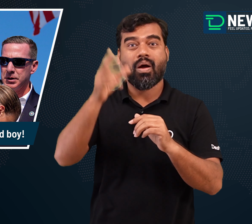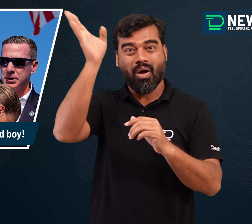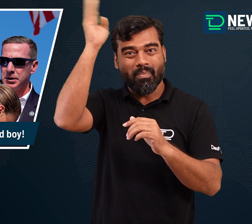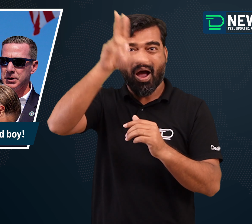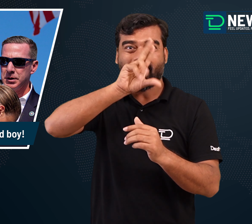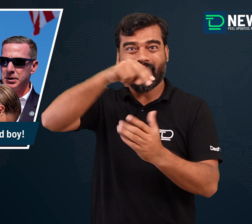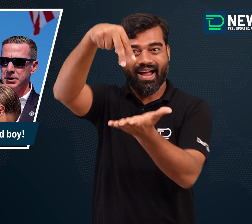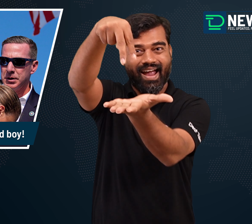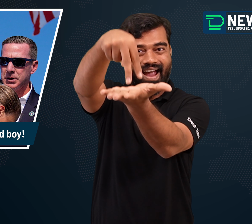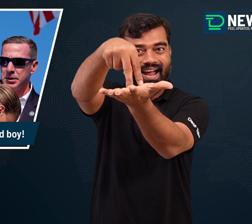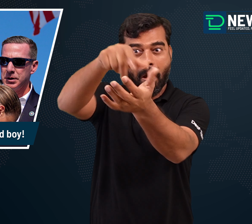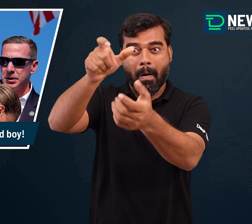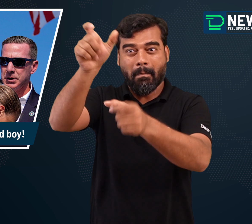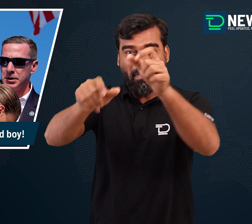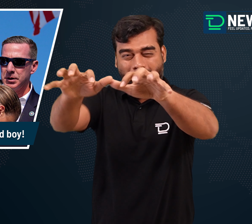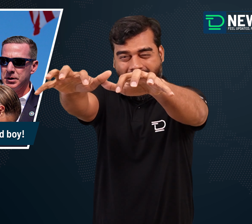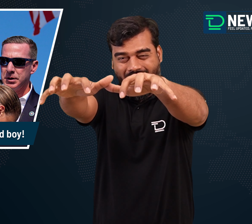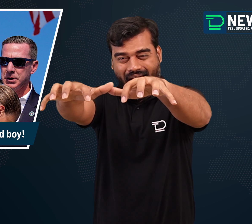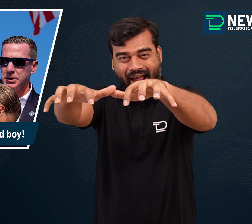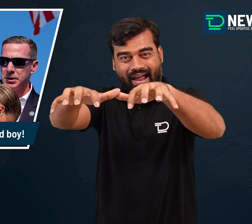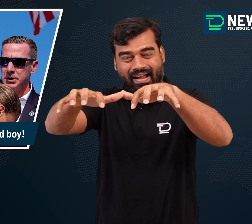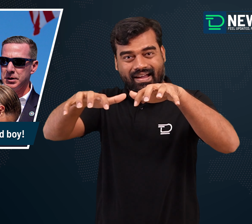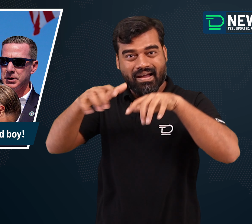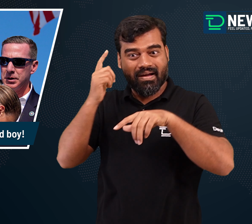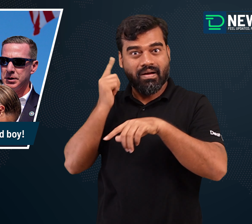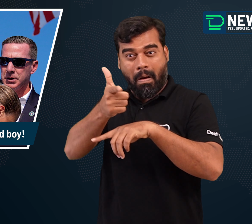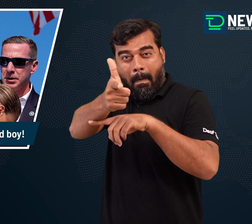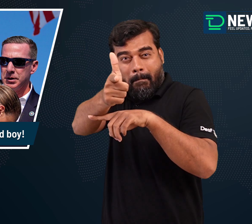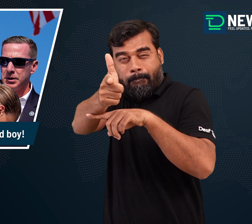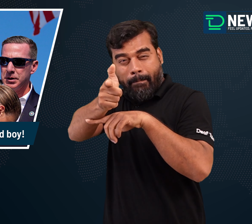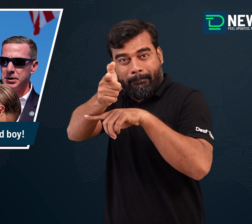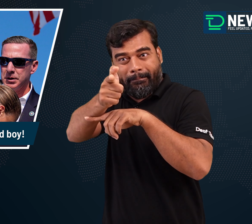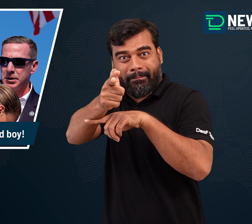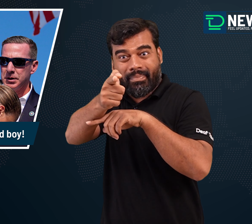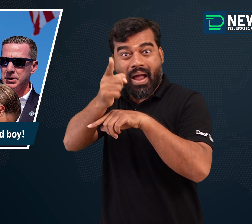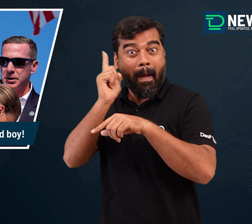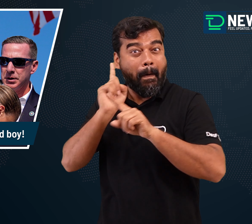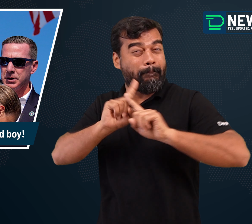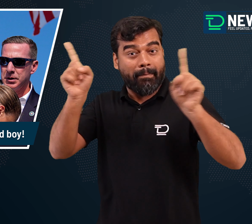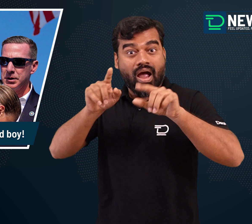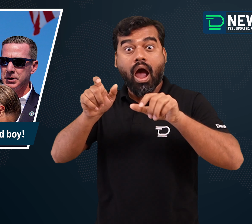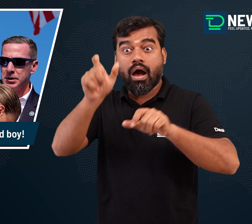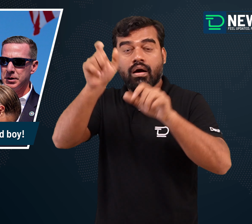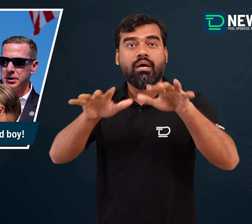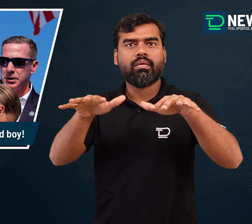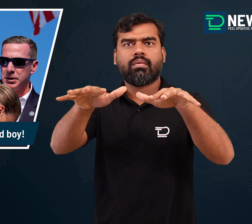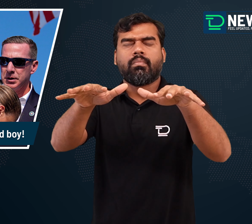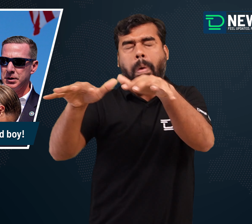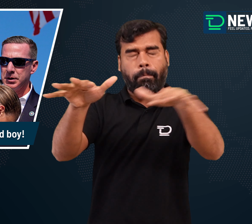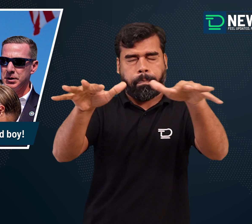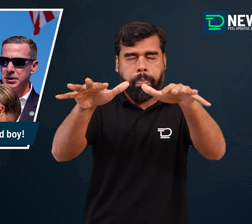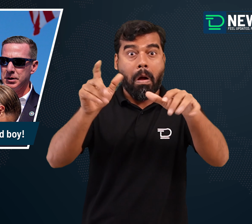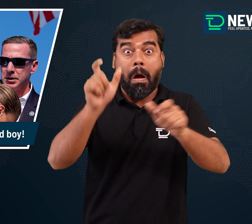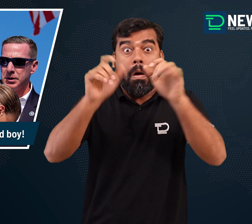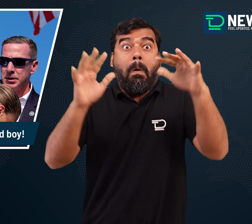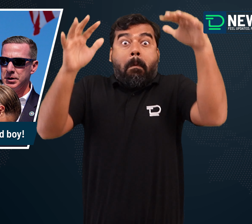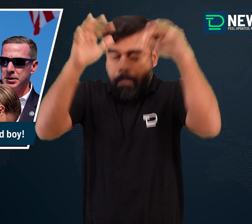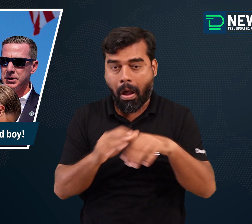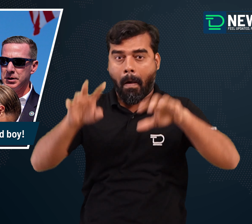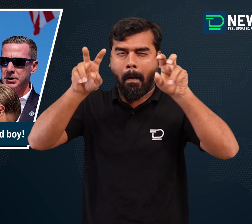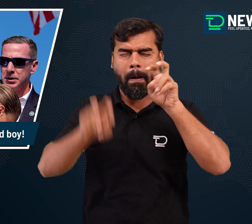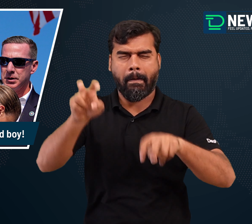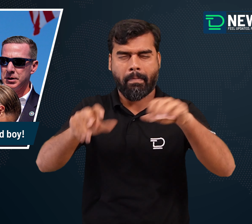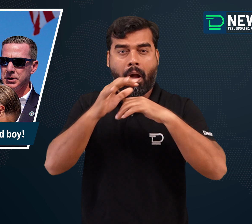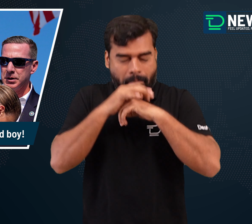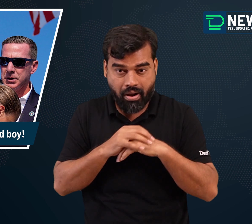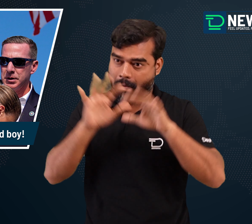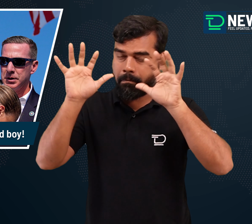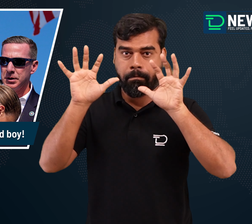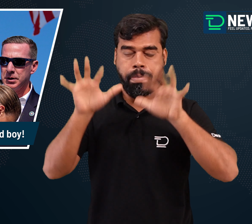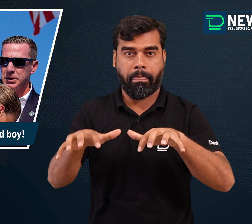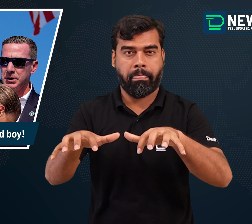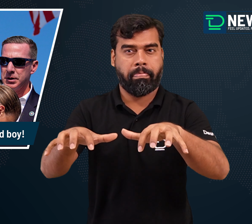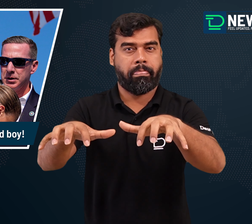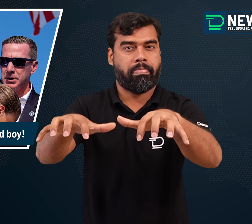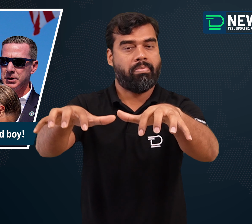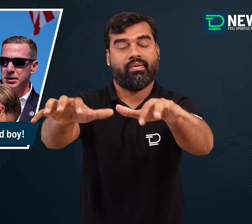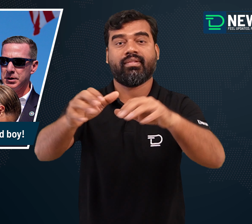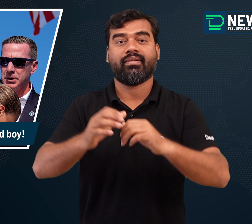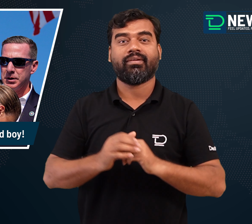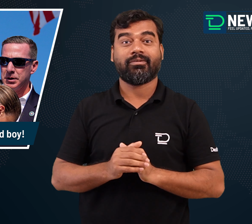Hearing the sound, the people gathered there bowed down.